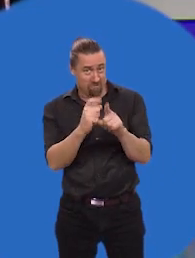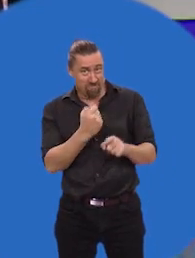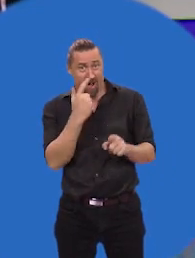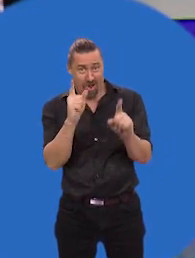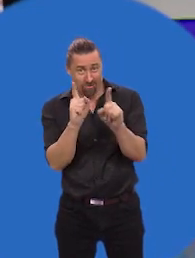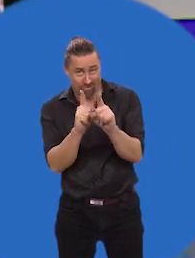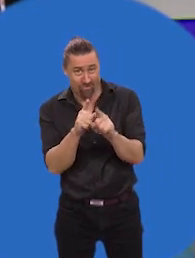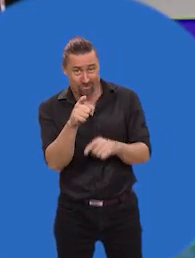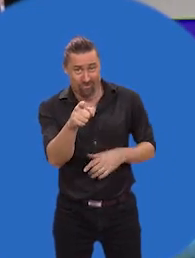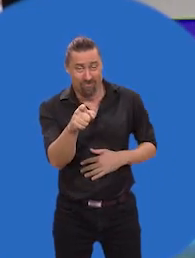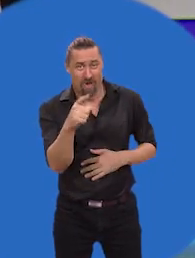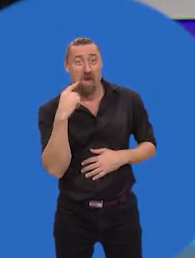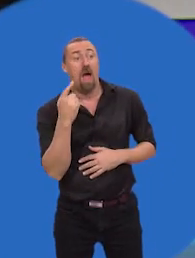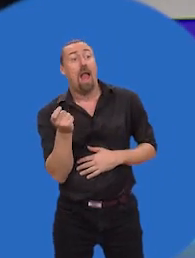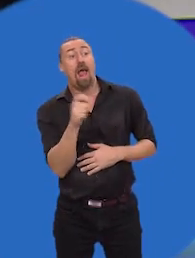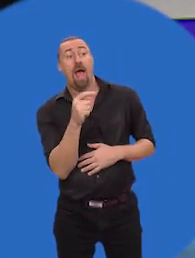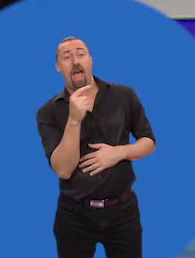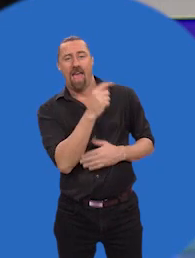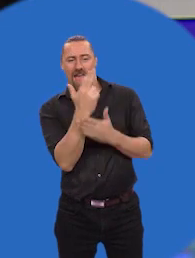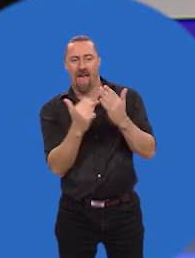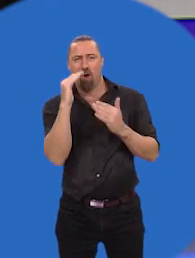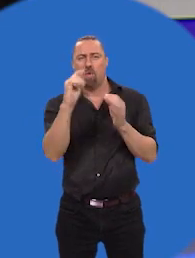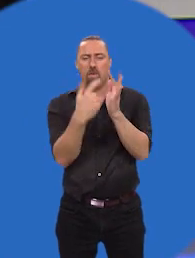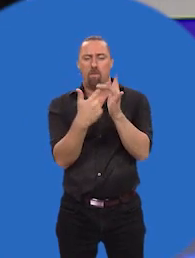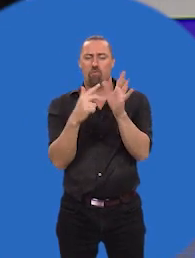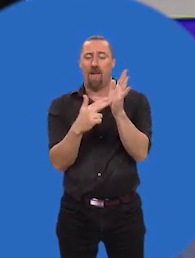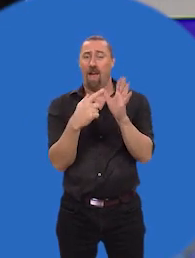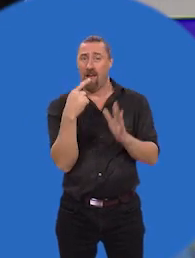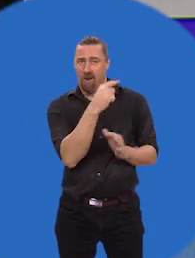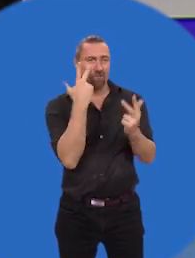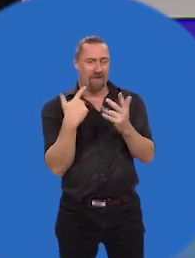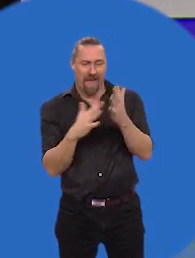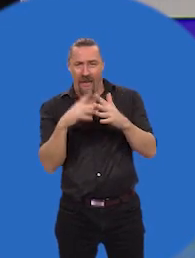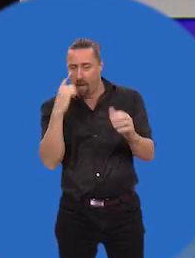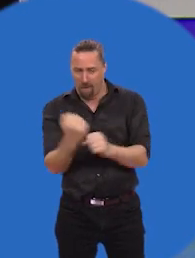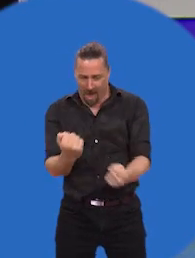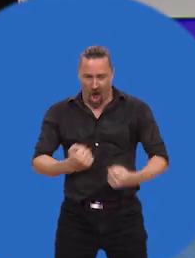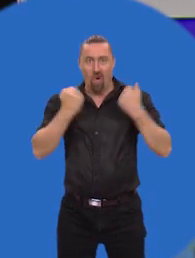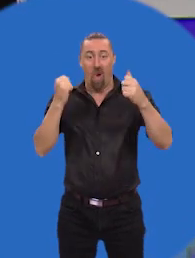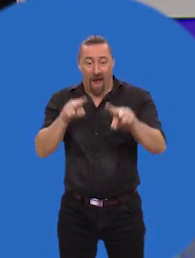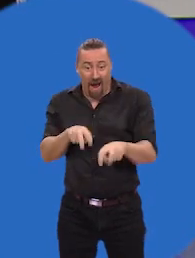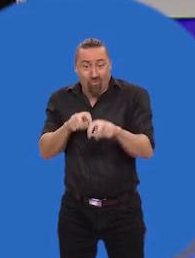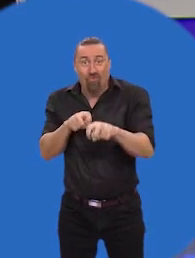because up next, we're going to head to the art room where Briana is gonna show us how to make a little kangaroo of our very own.